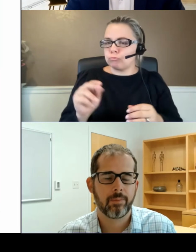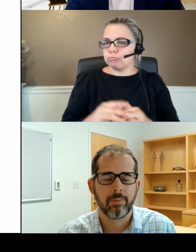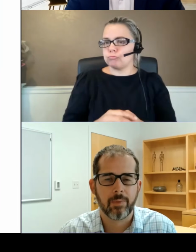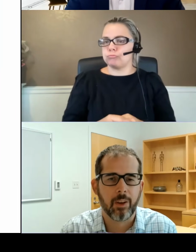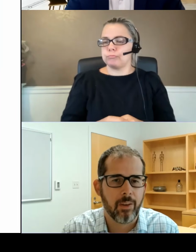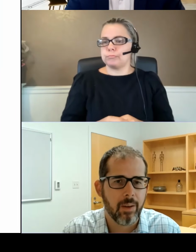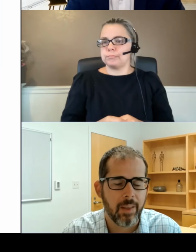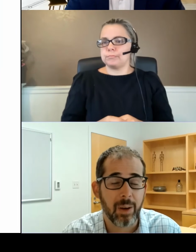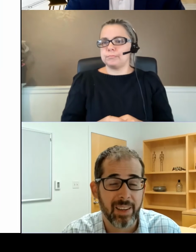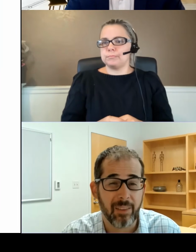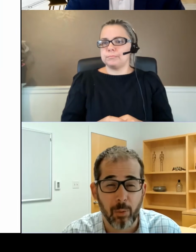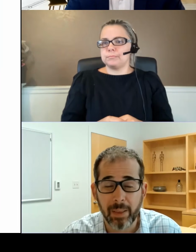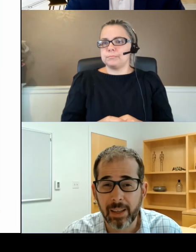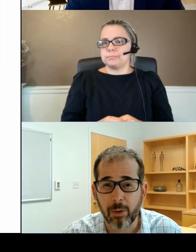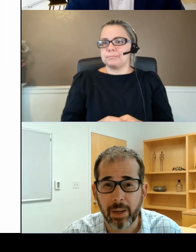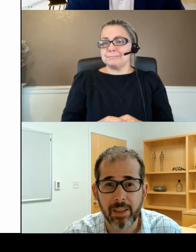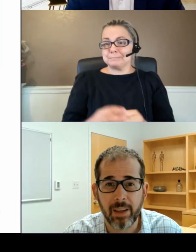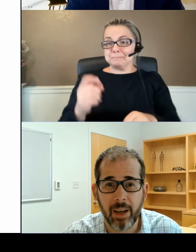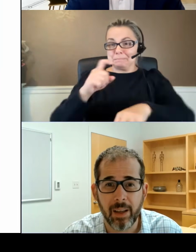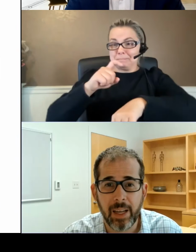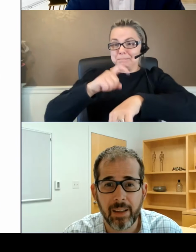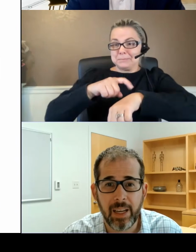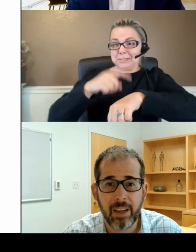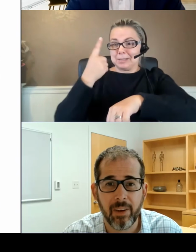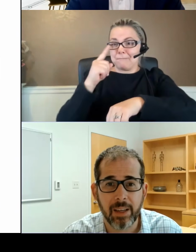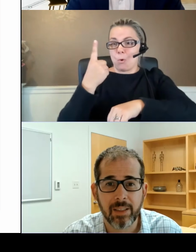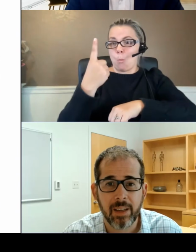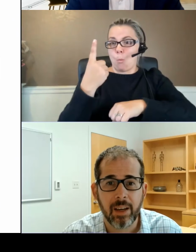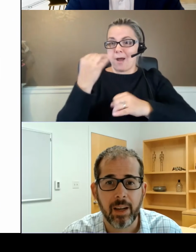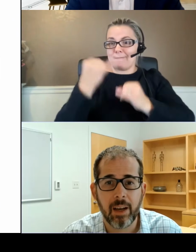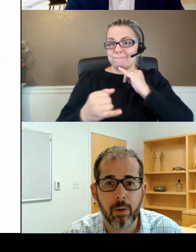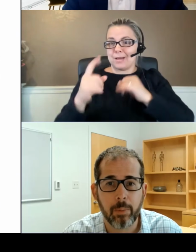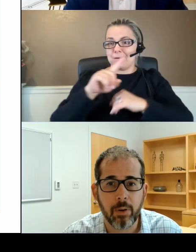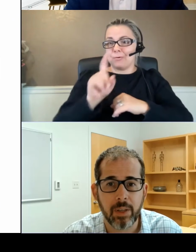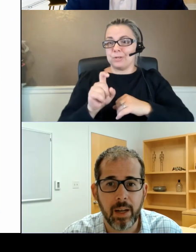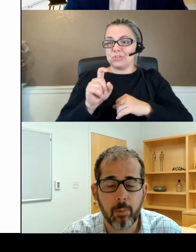[Jonathan]: I think we got time for one last question any advice on how to approach an